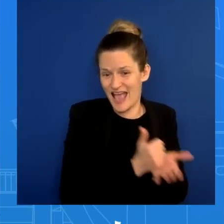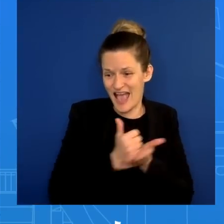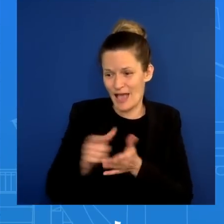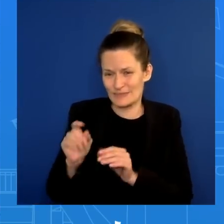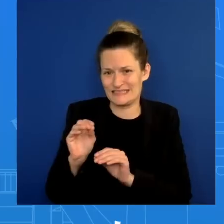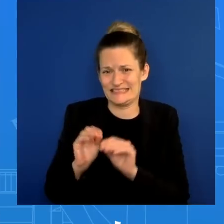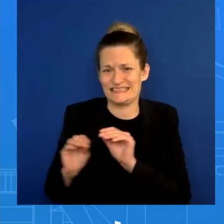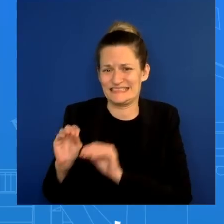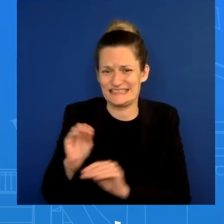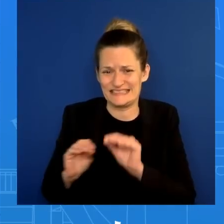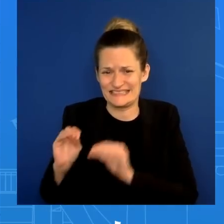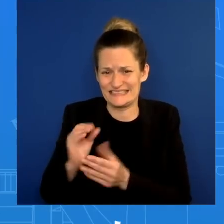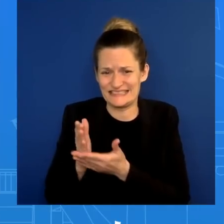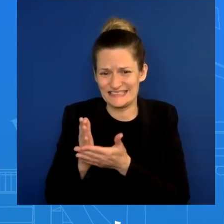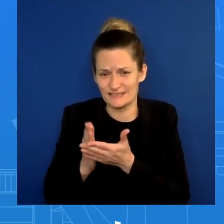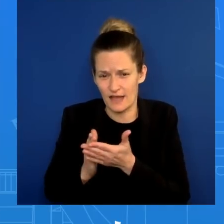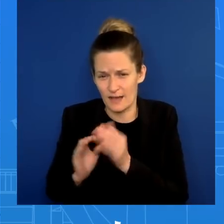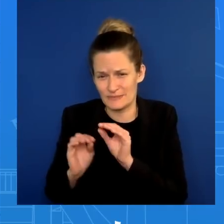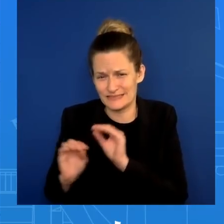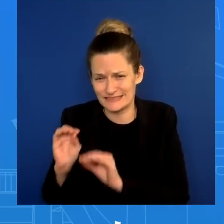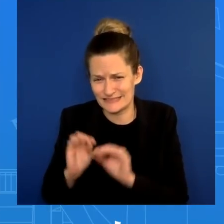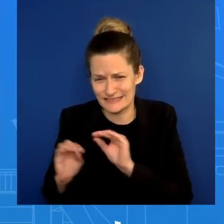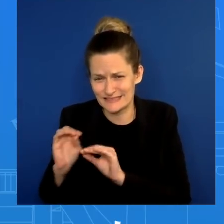But there's going to be some folks who are going to have a hard time